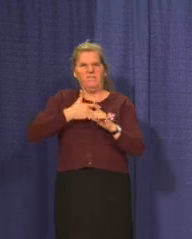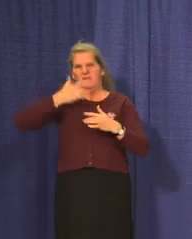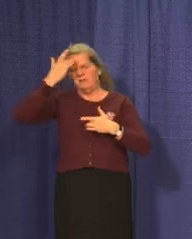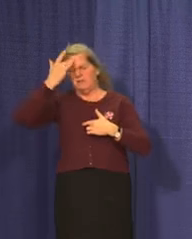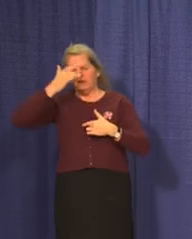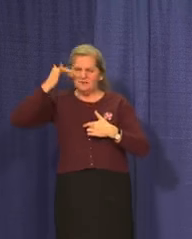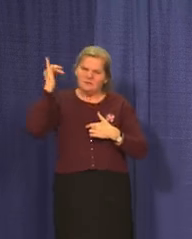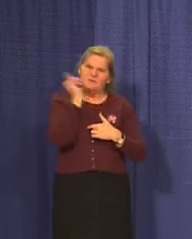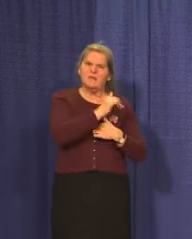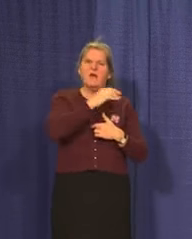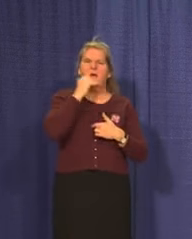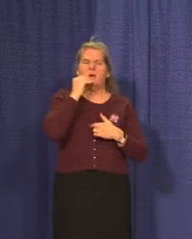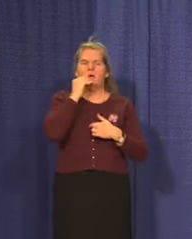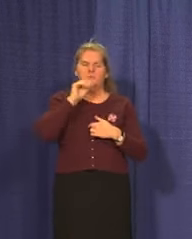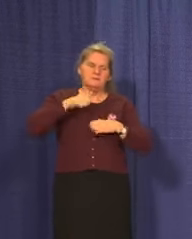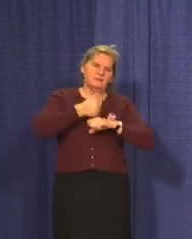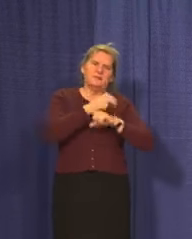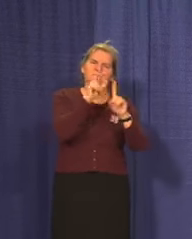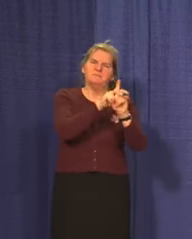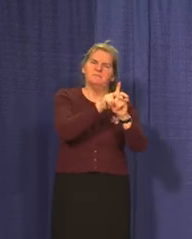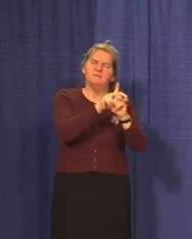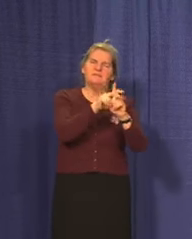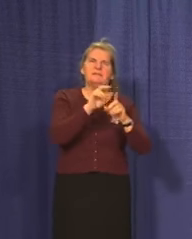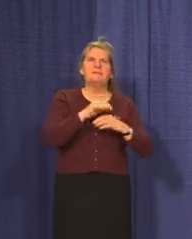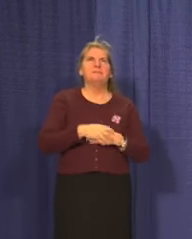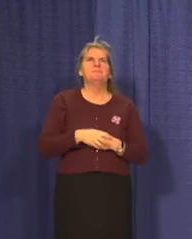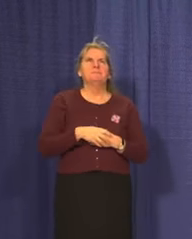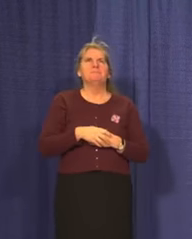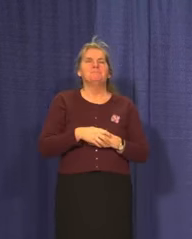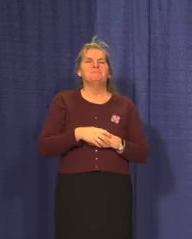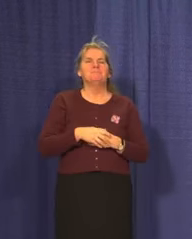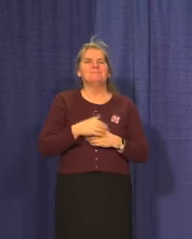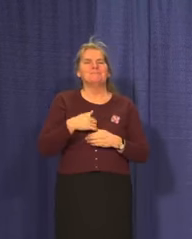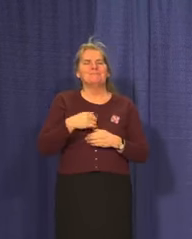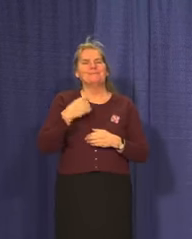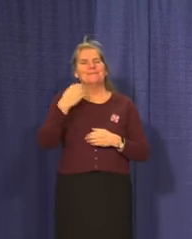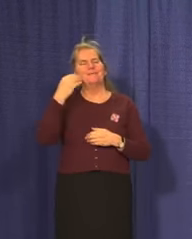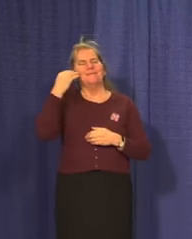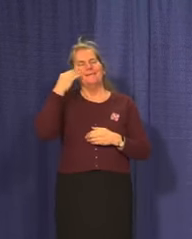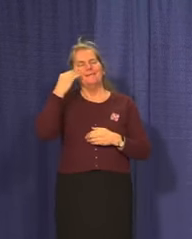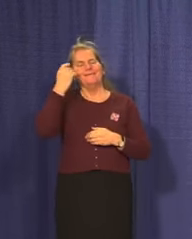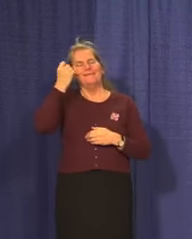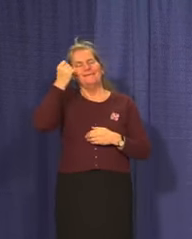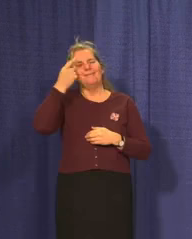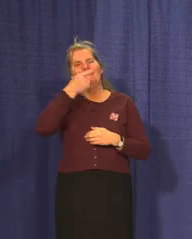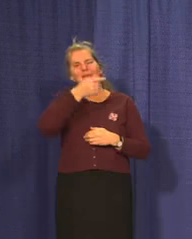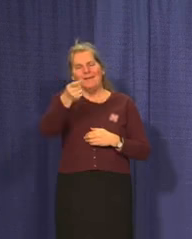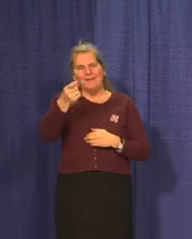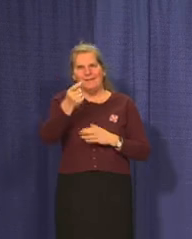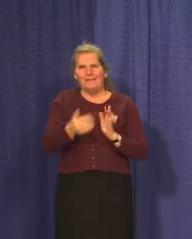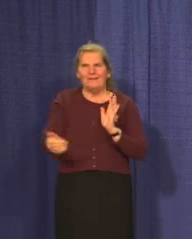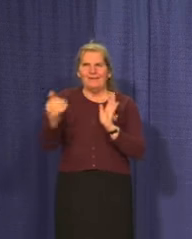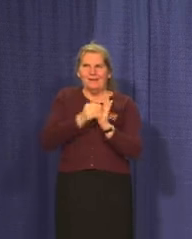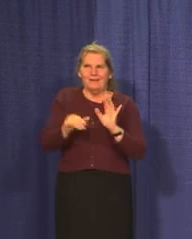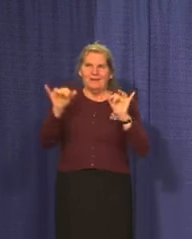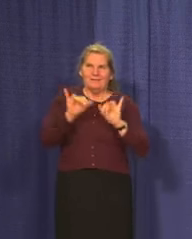SICK. I UNDERSTAND YOU HAVE HEARD THIS. WE'VE ALL HEARD THIS A MILLION TIMES.